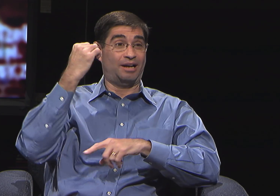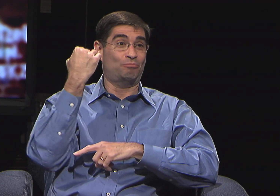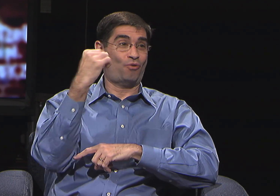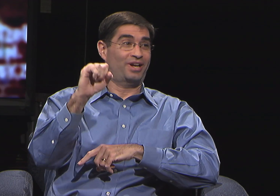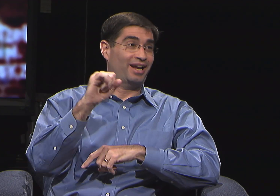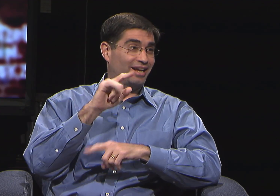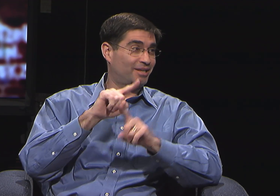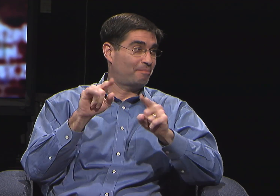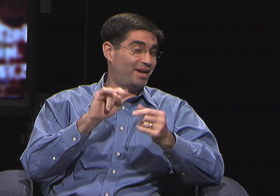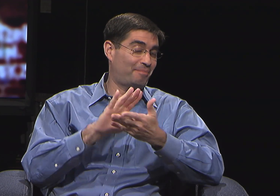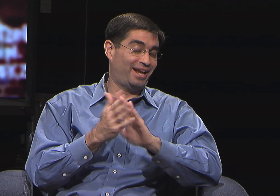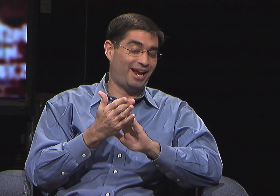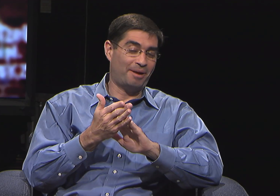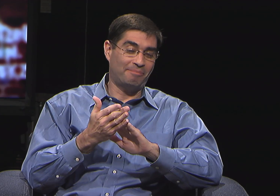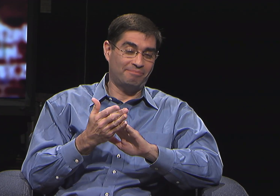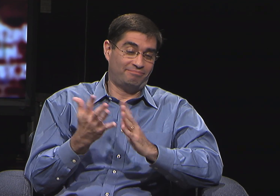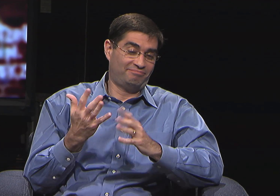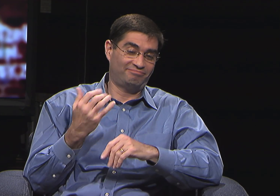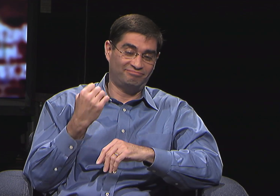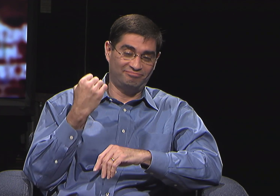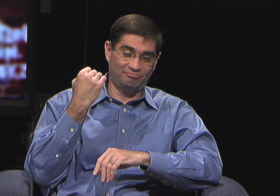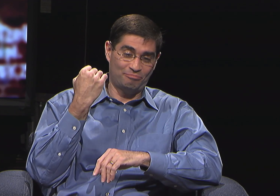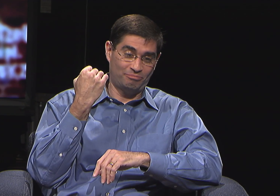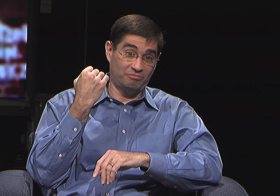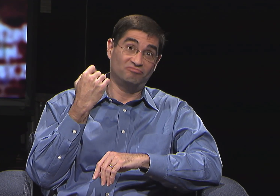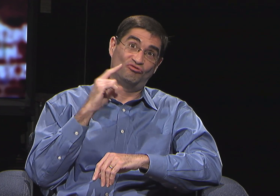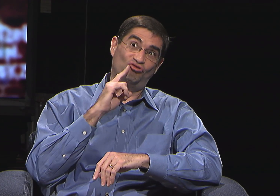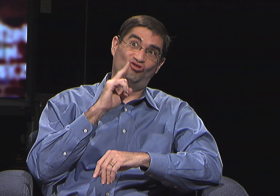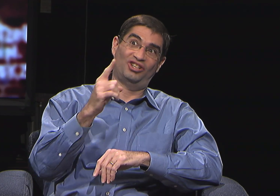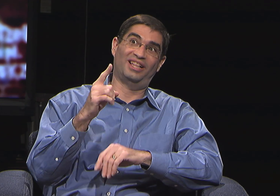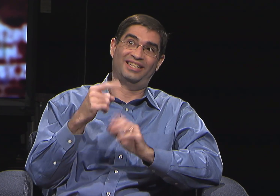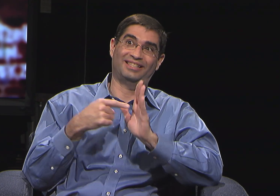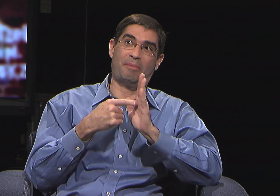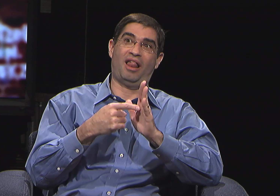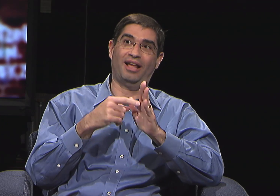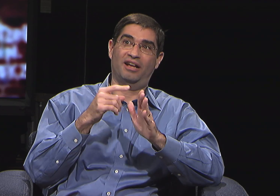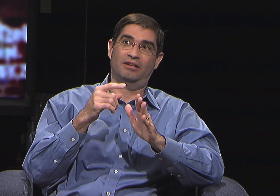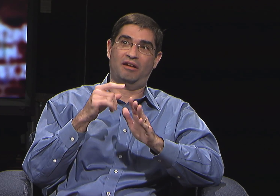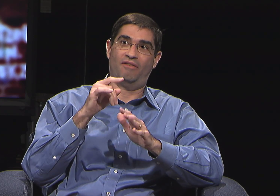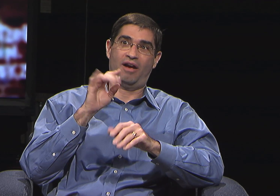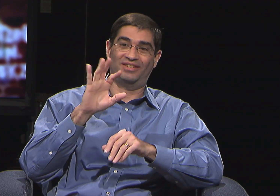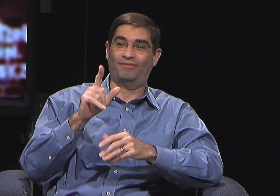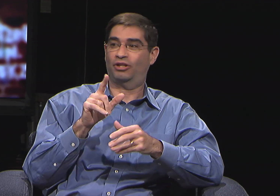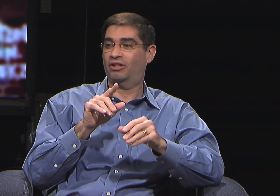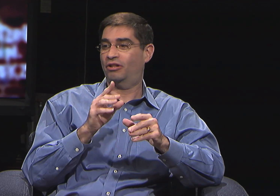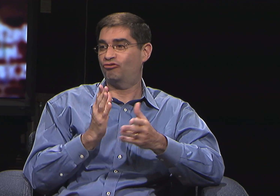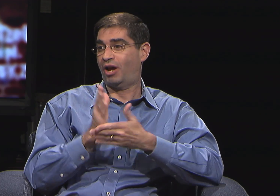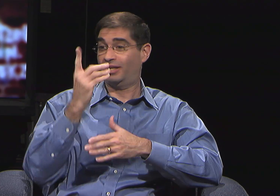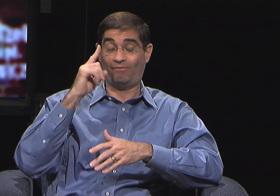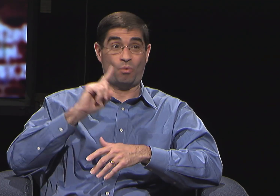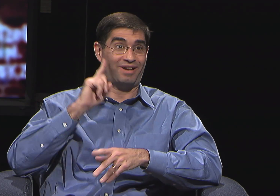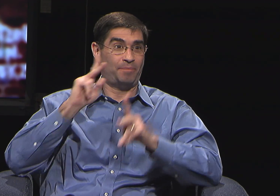became symbolic of the civil rights for deaf people,